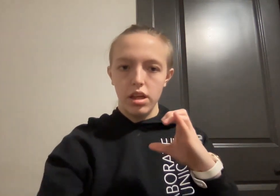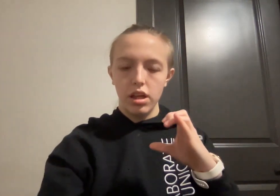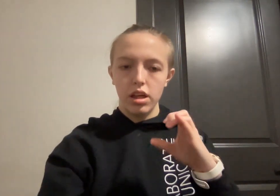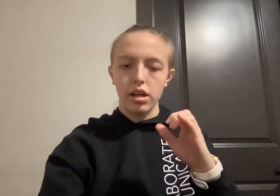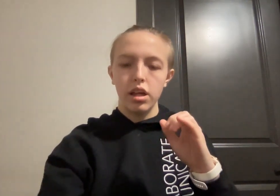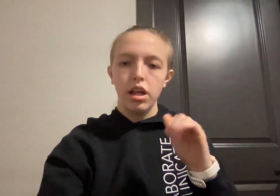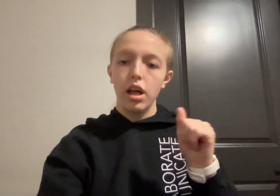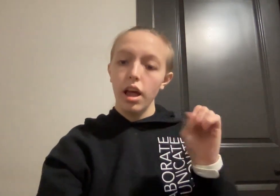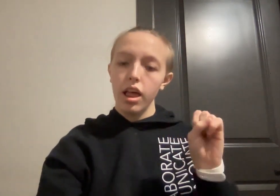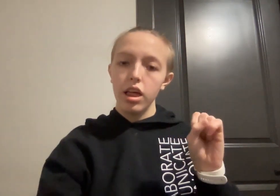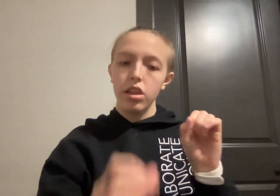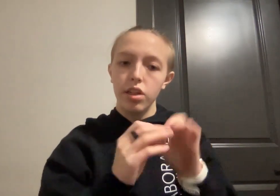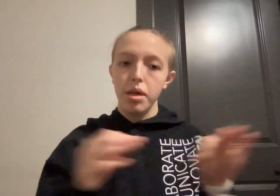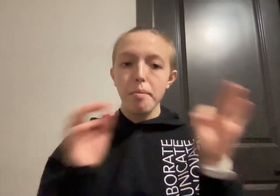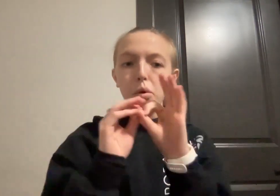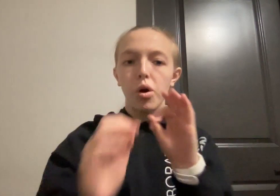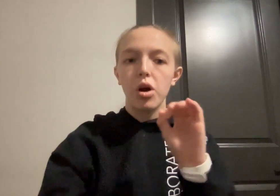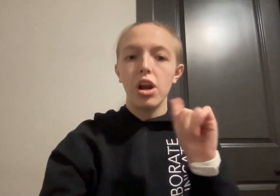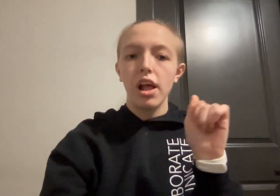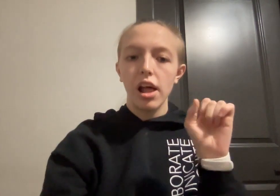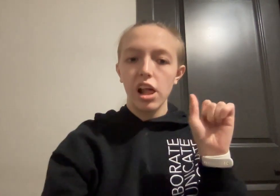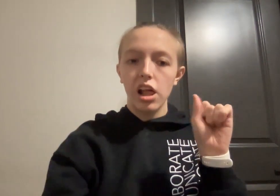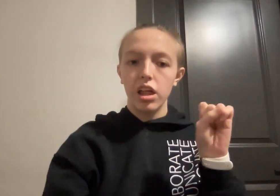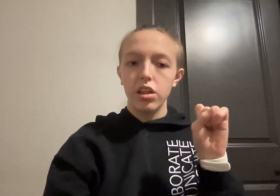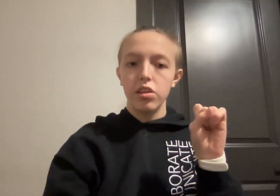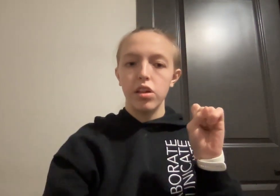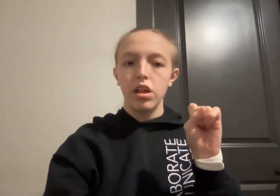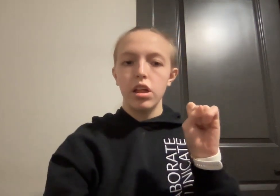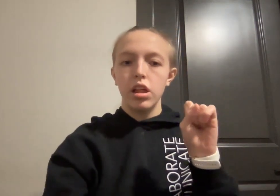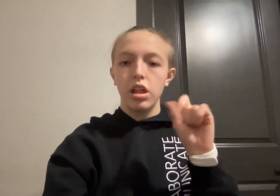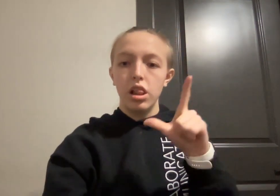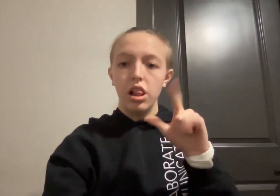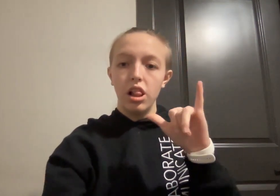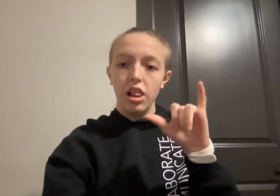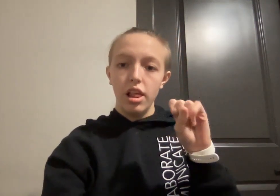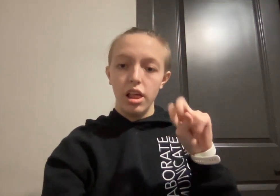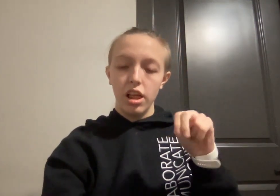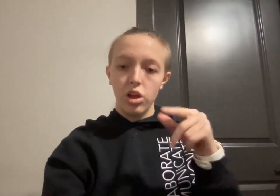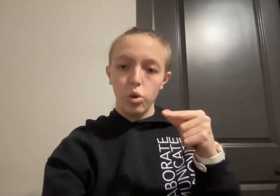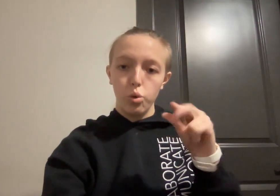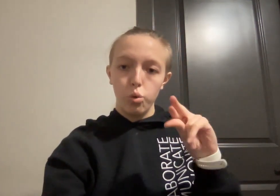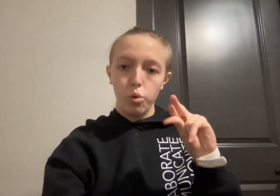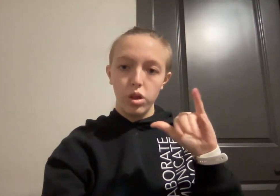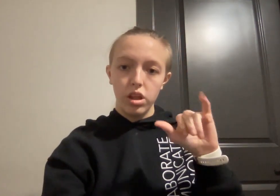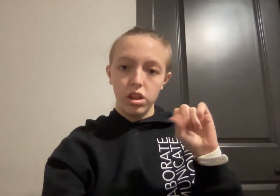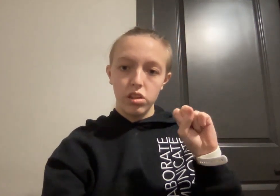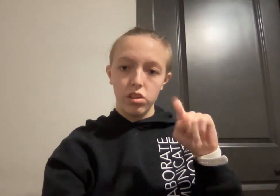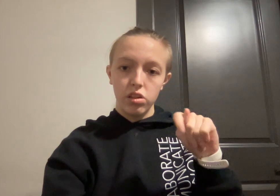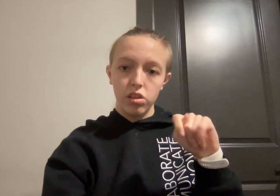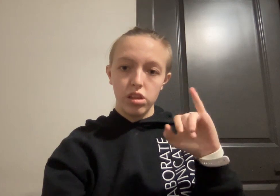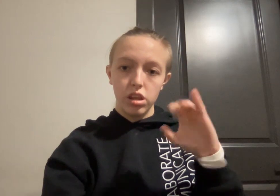as linguistics